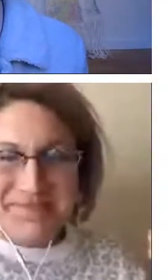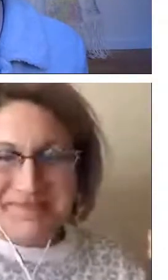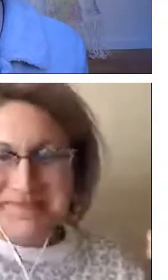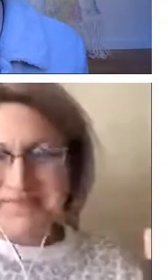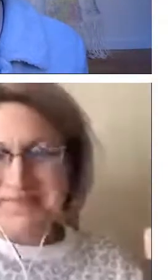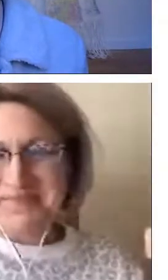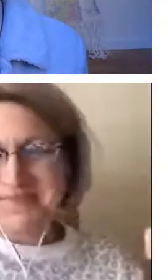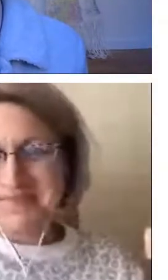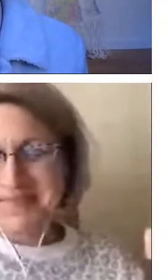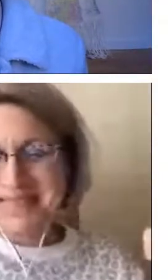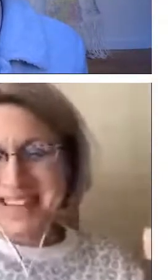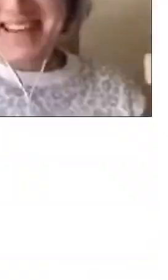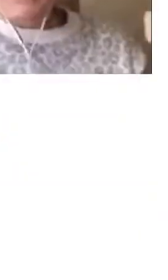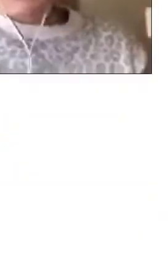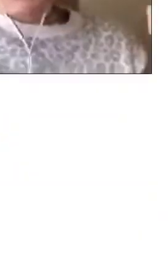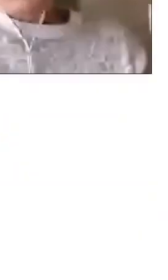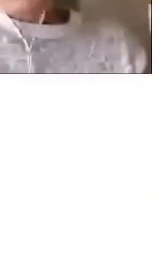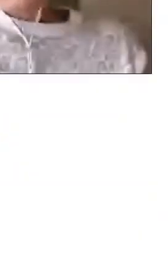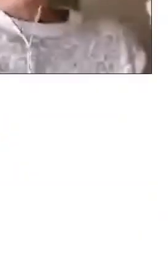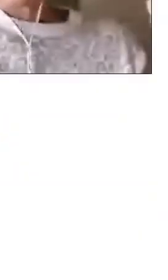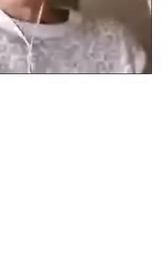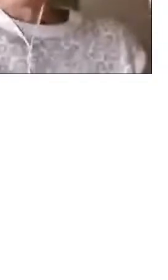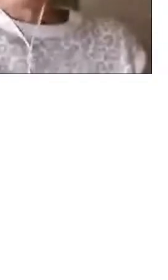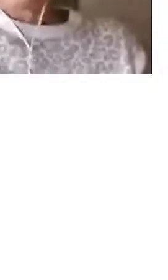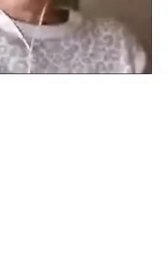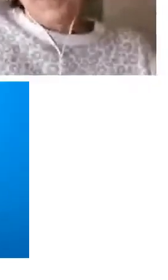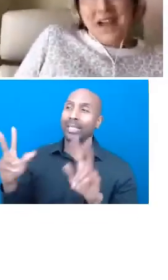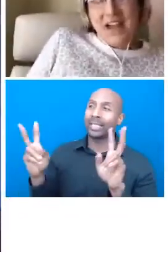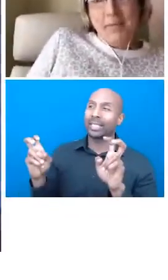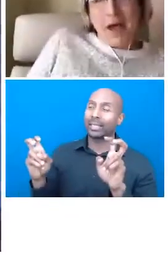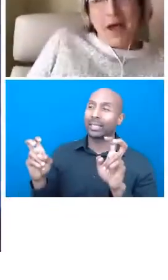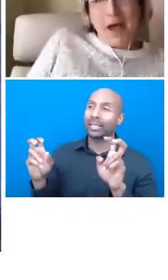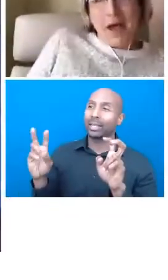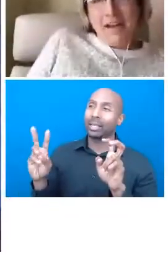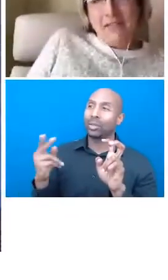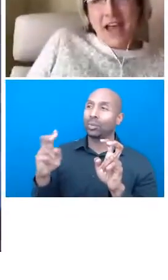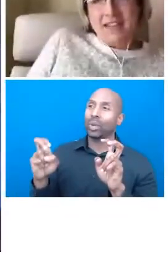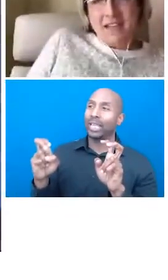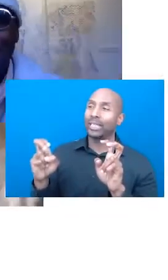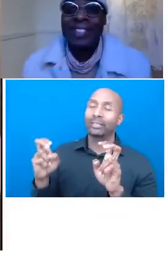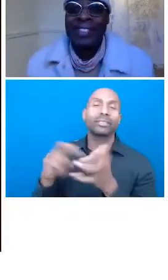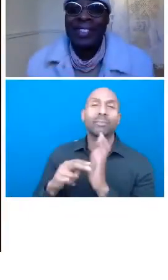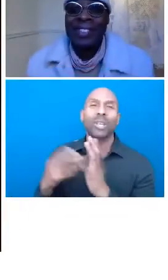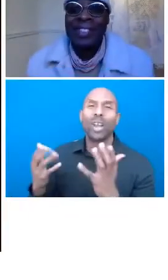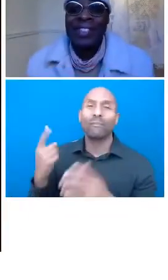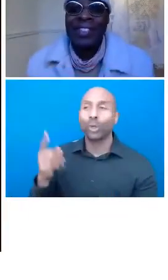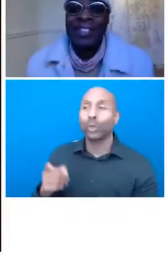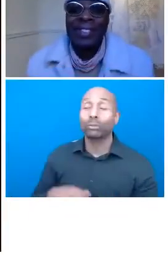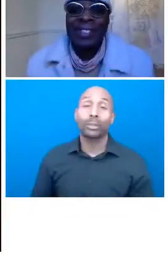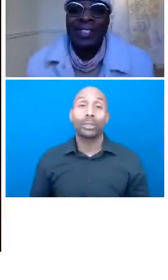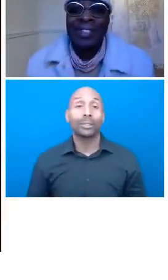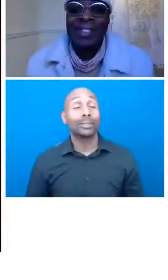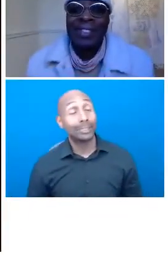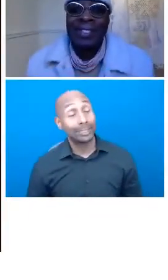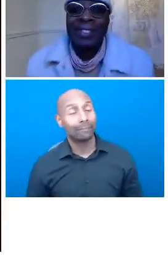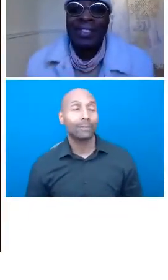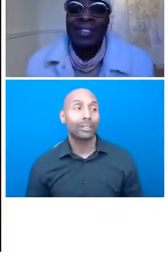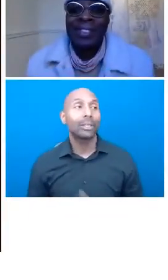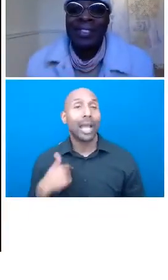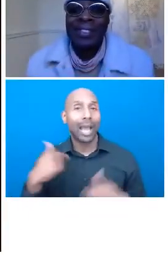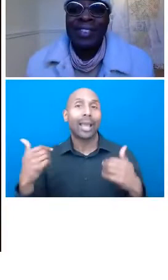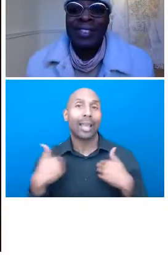Kim: I have power, privilege, and access.